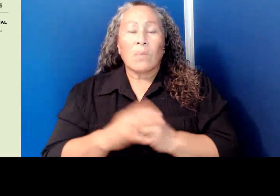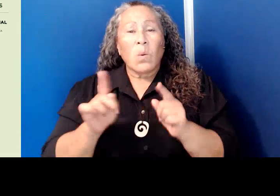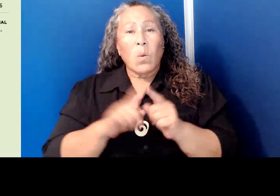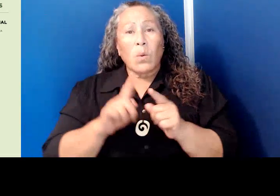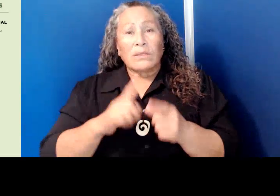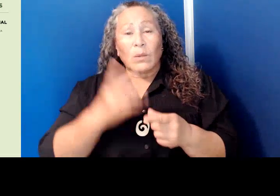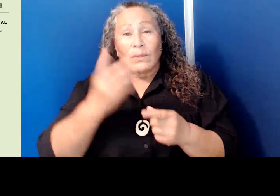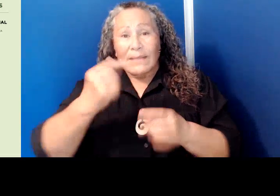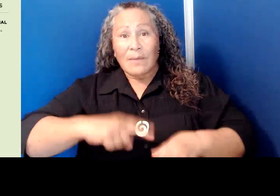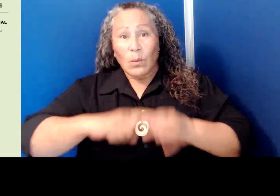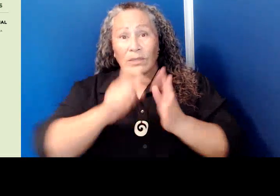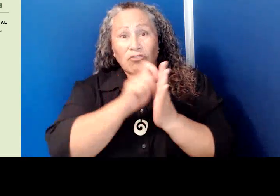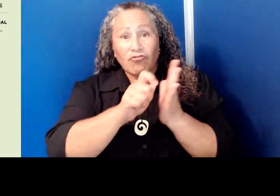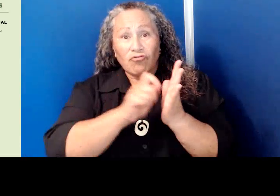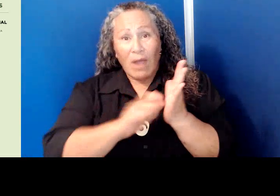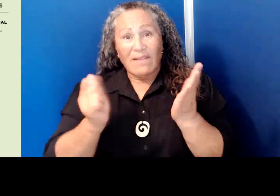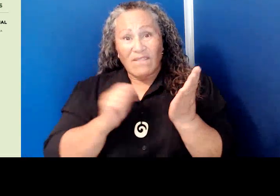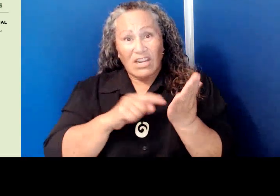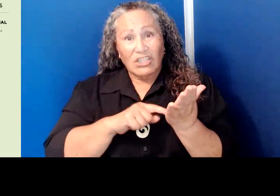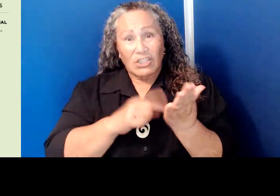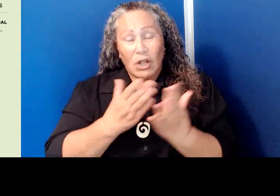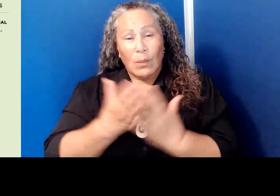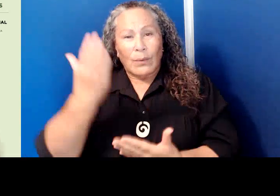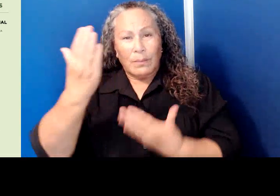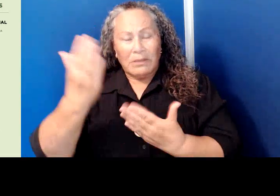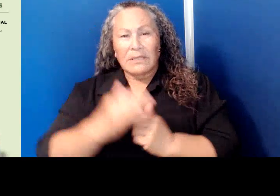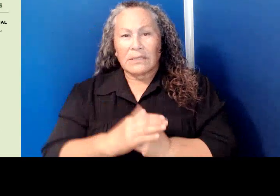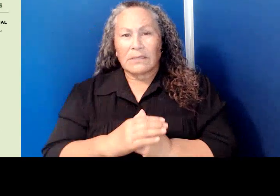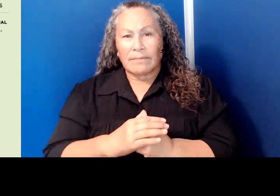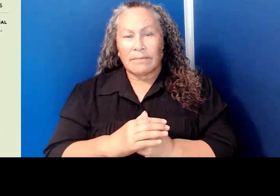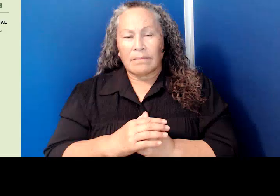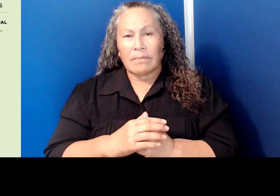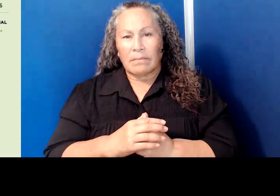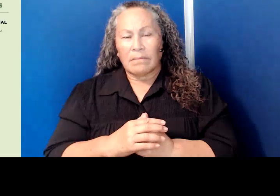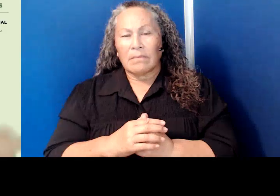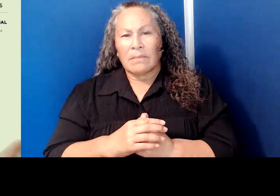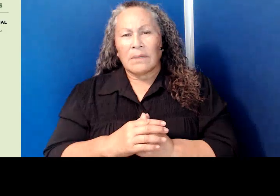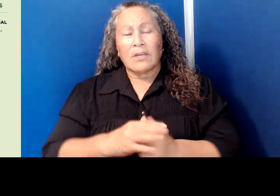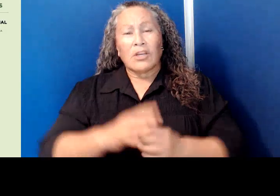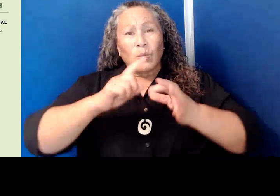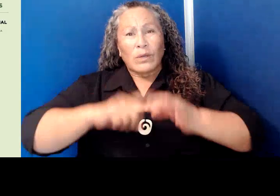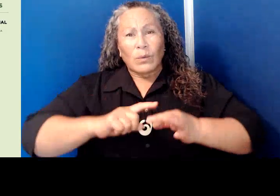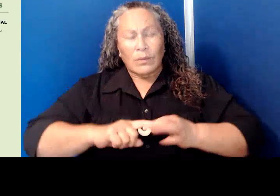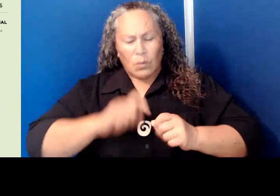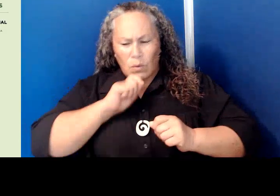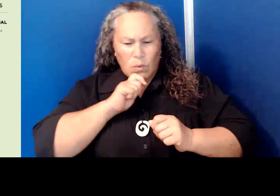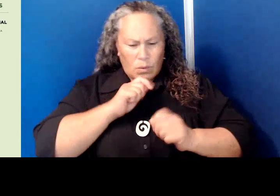available throughout the presentation that we will group together and then answer at the end